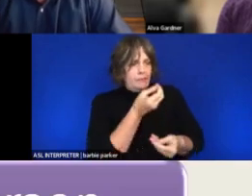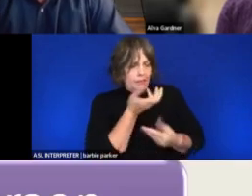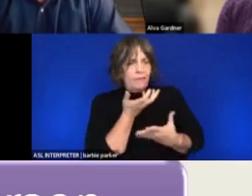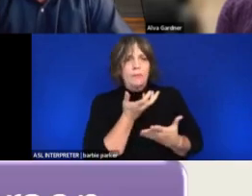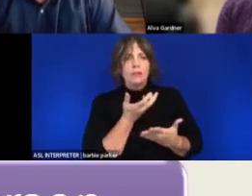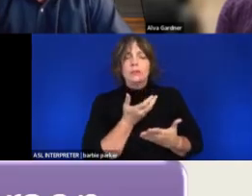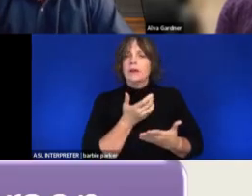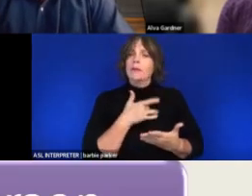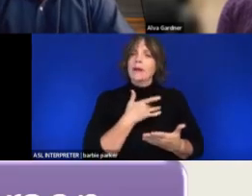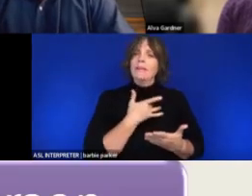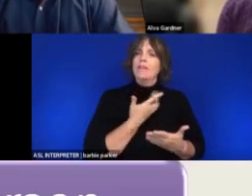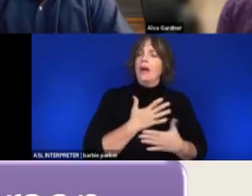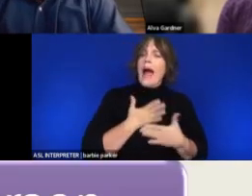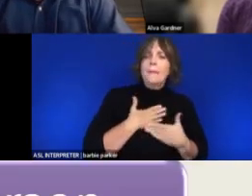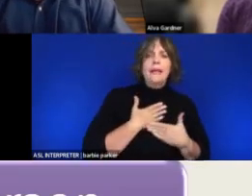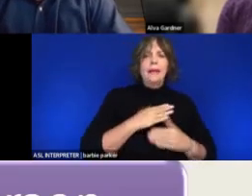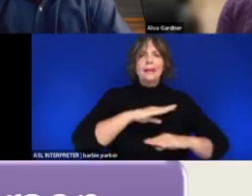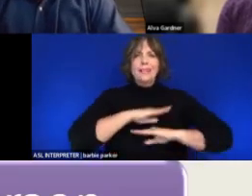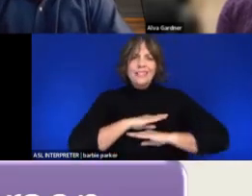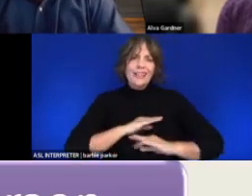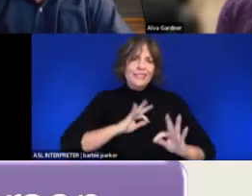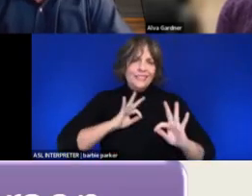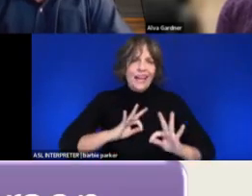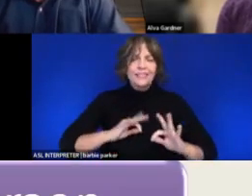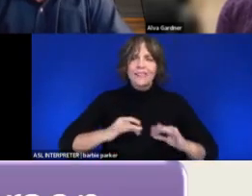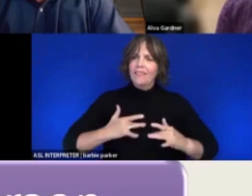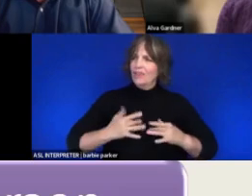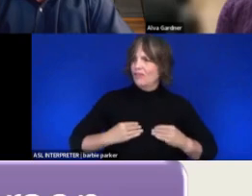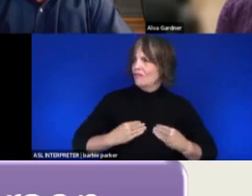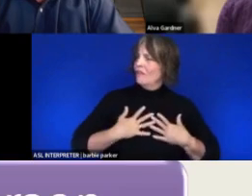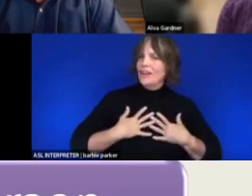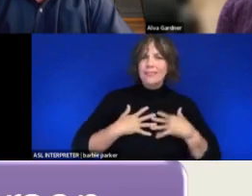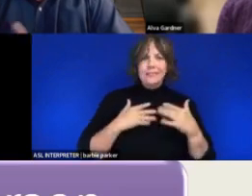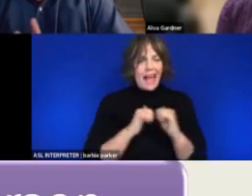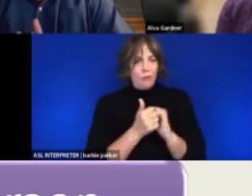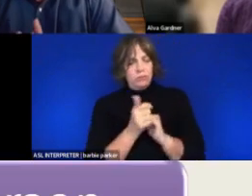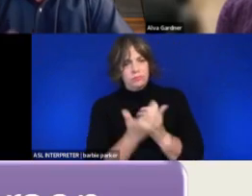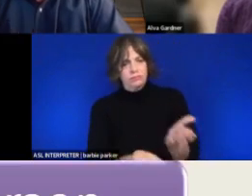fulfilled. And we are still required to capture this stuff that's related to health and